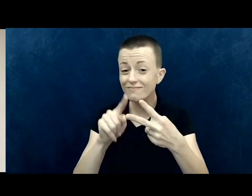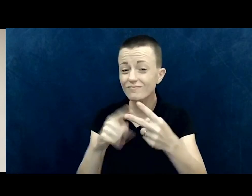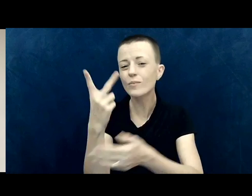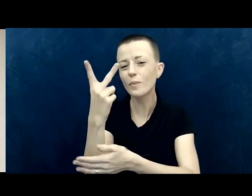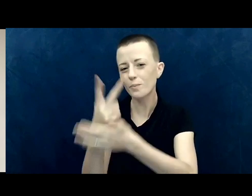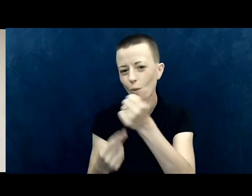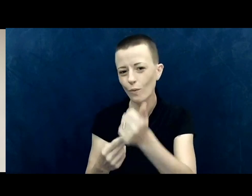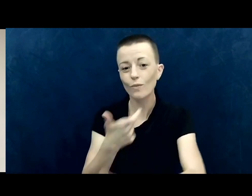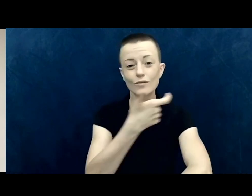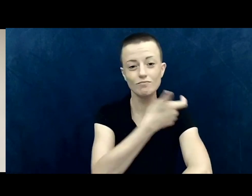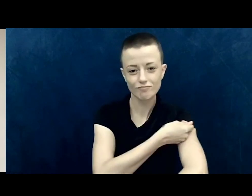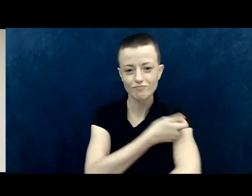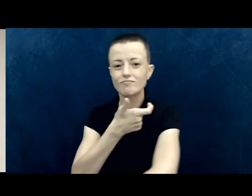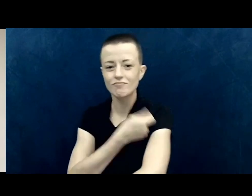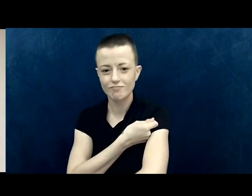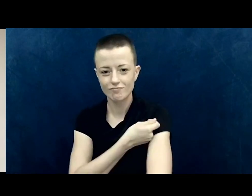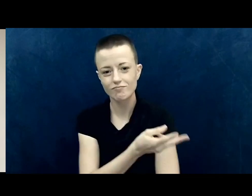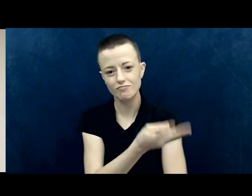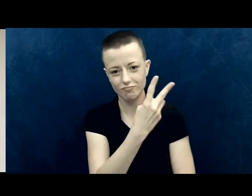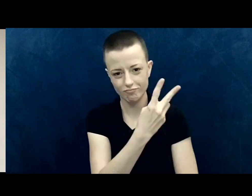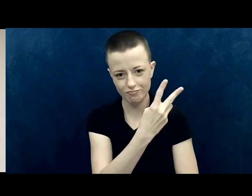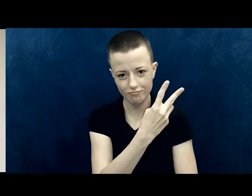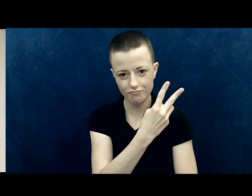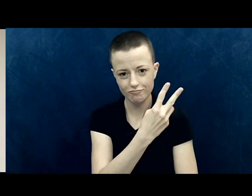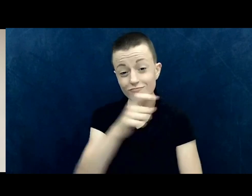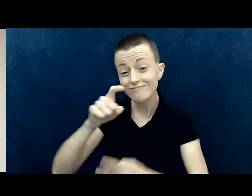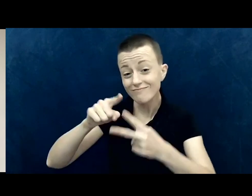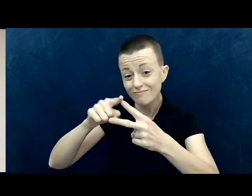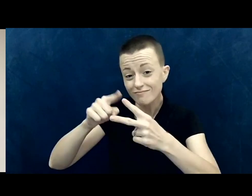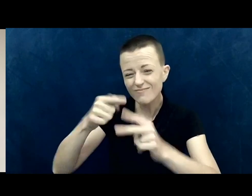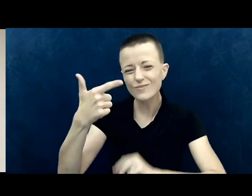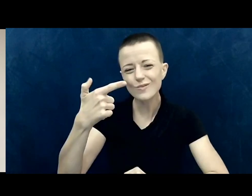doses for the Pfizer vaccine and at least 28 days for Moderna.